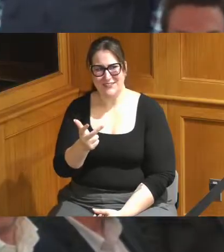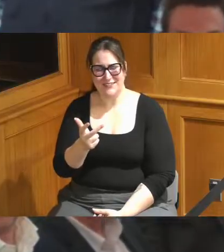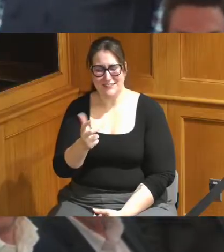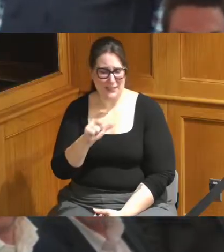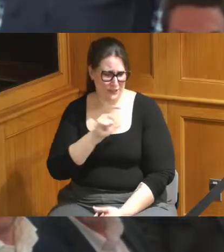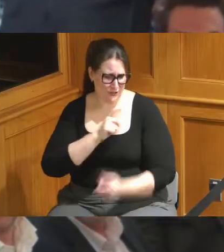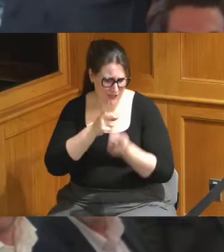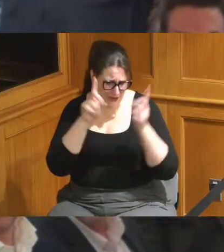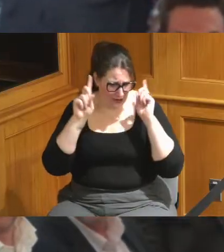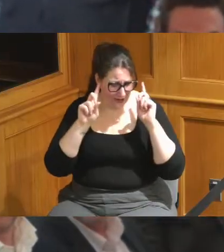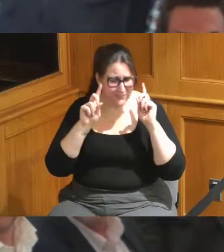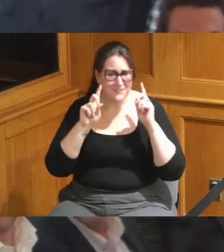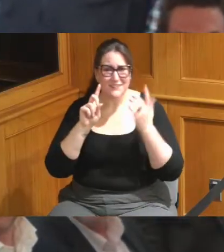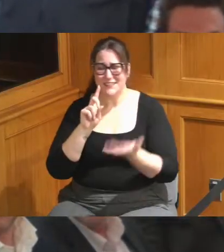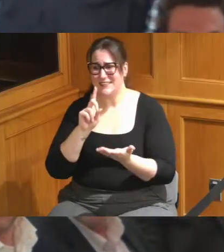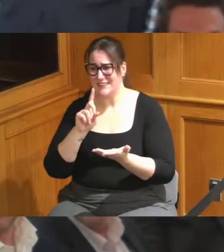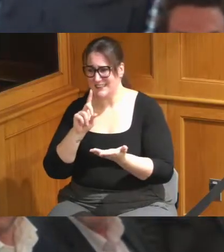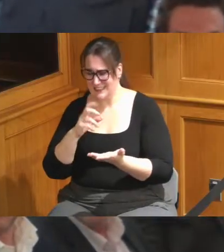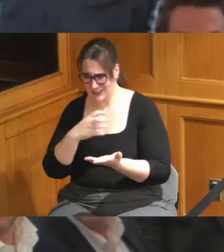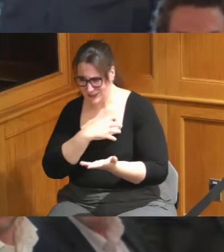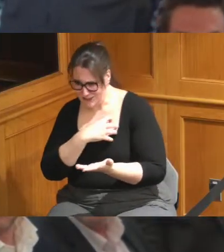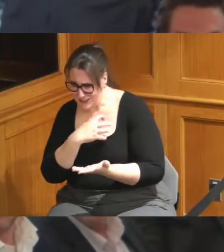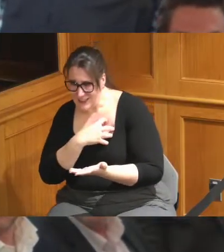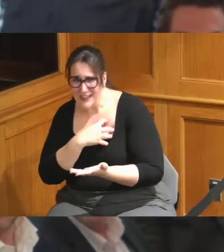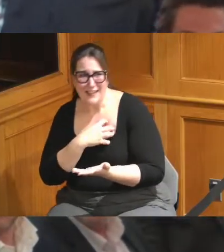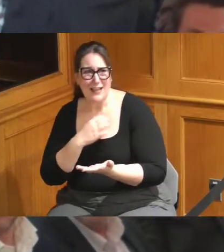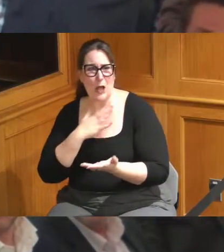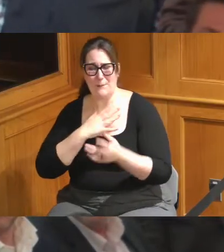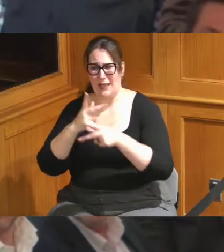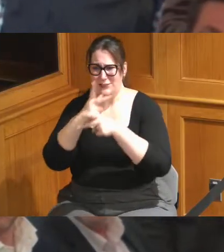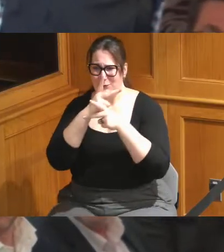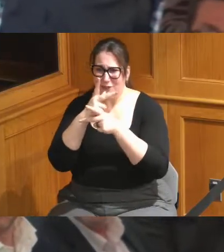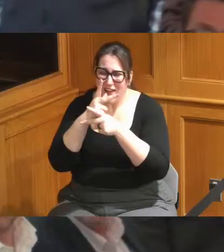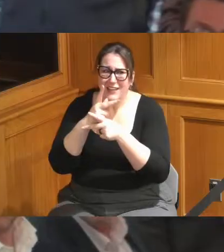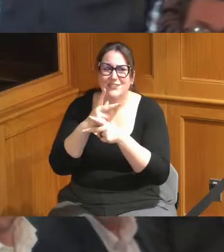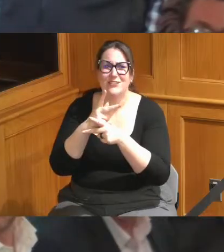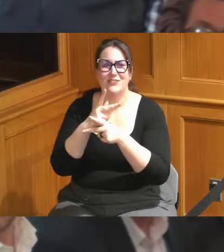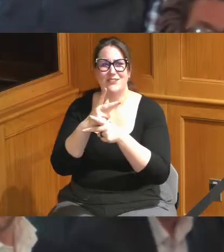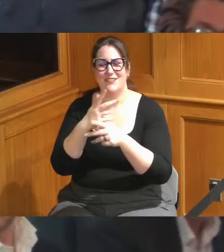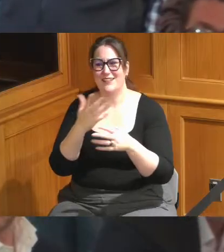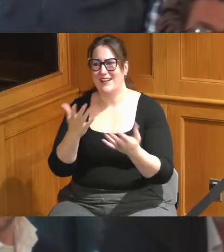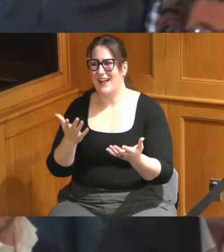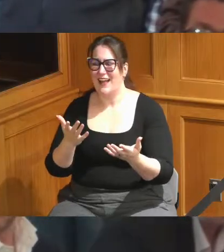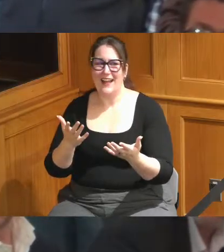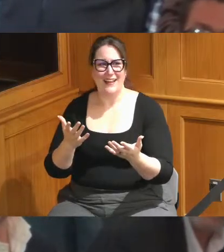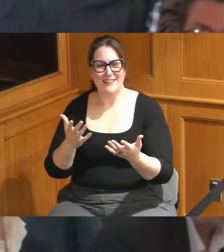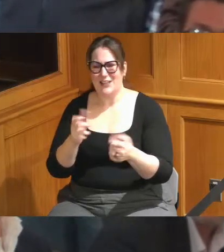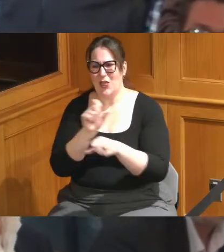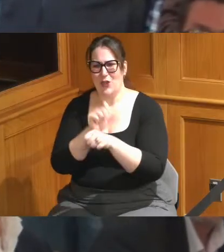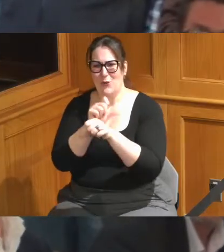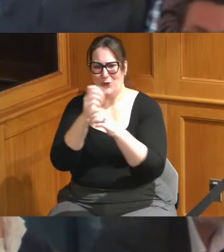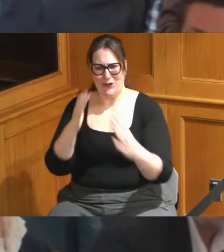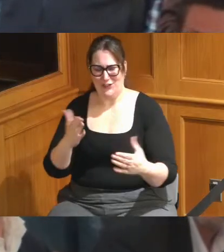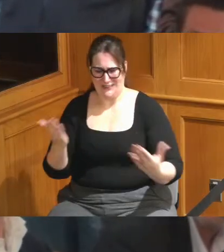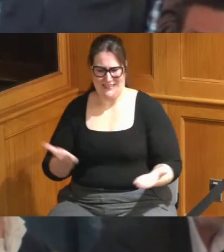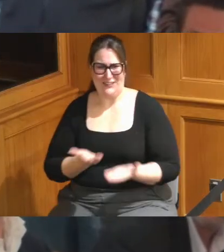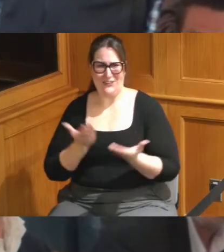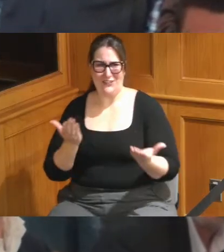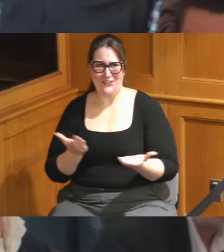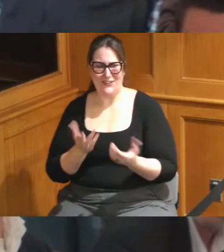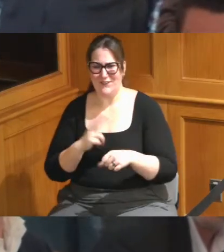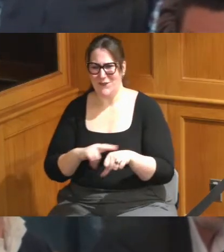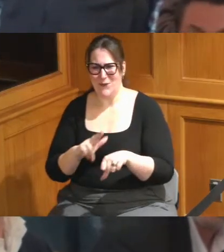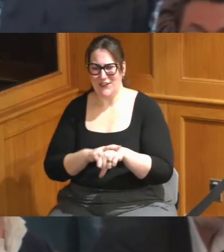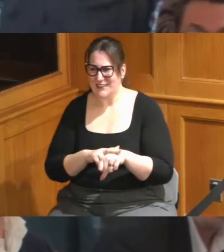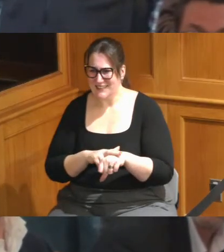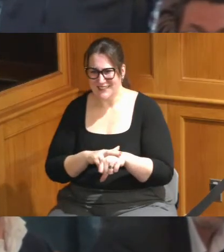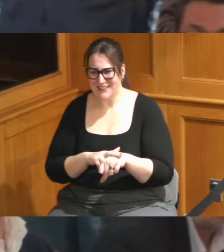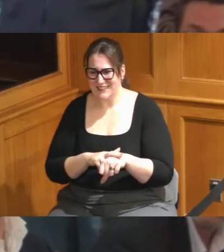the chief deputy, my supervisors, and employees of the building of course,